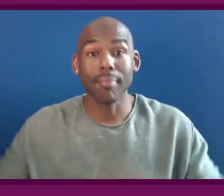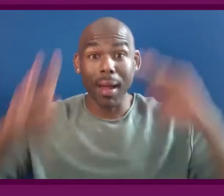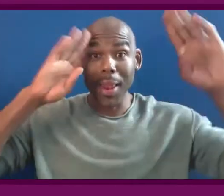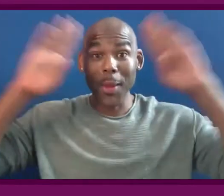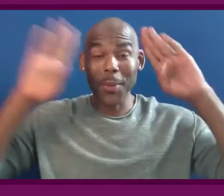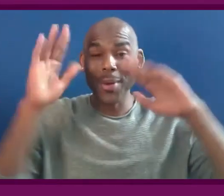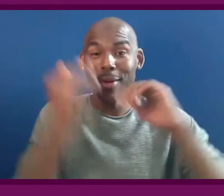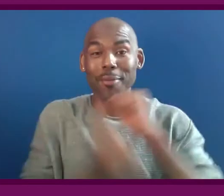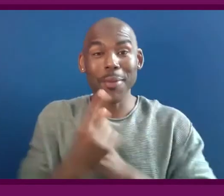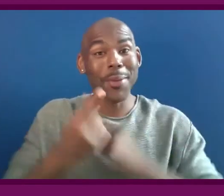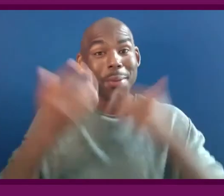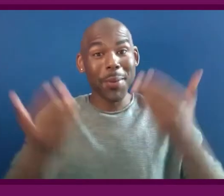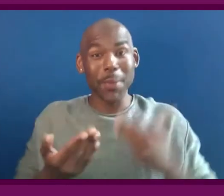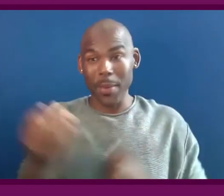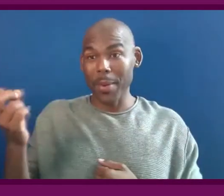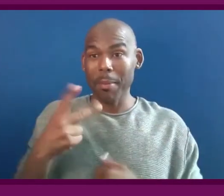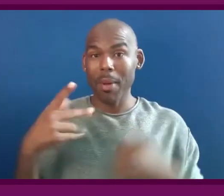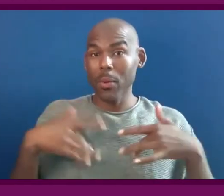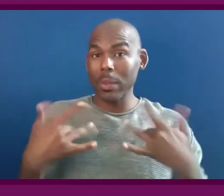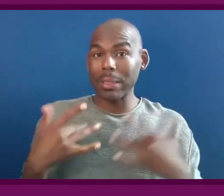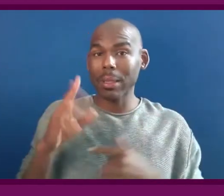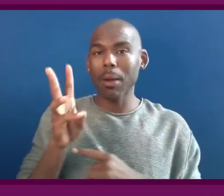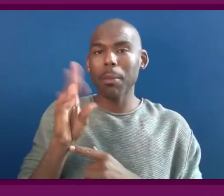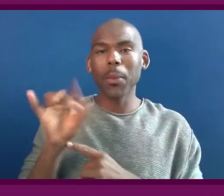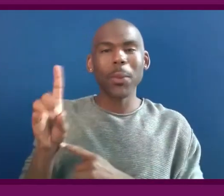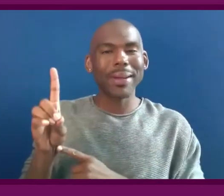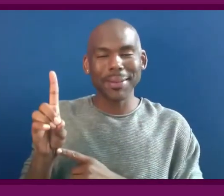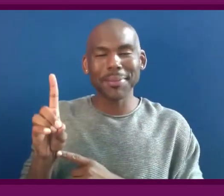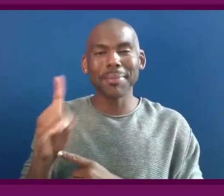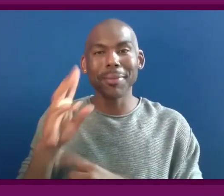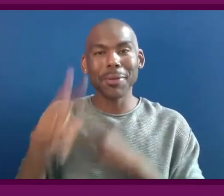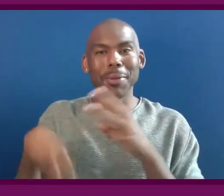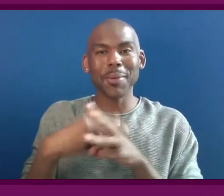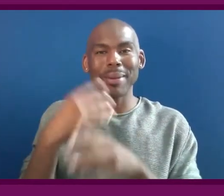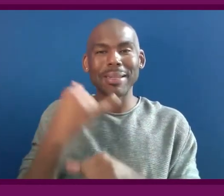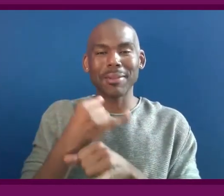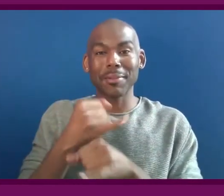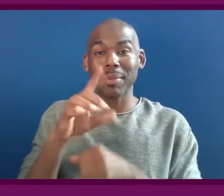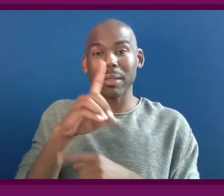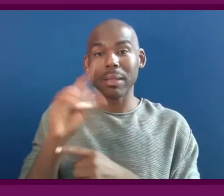Ashley Inkumsah: Hello, everyone. And welcome back to What's Up WID, the World Institute on Disability's podcast where we